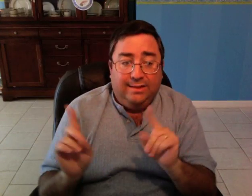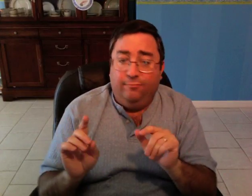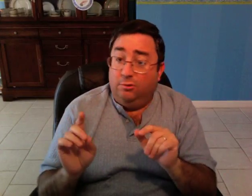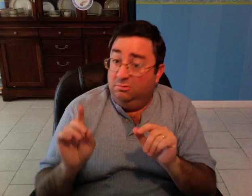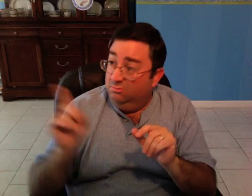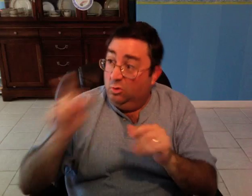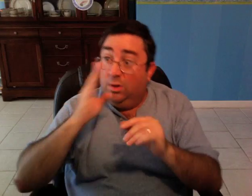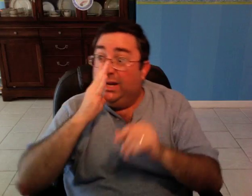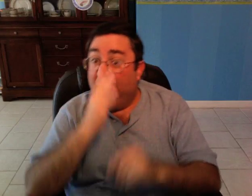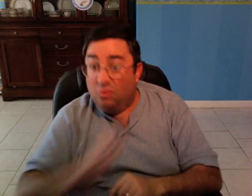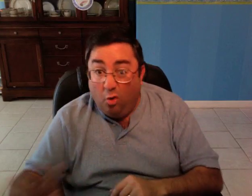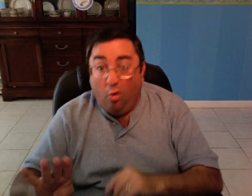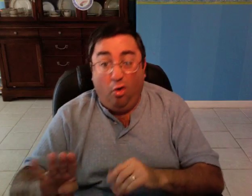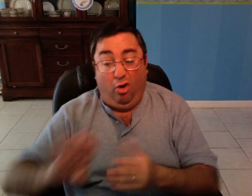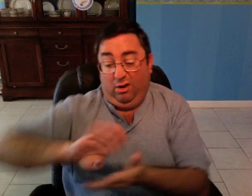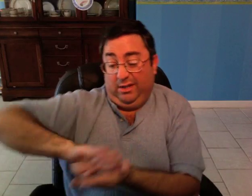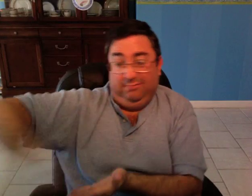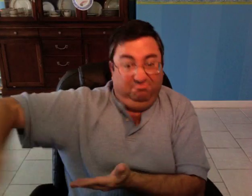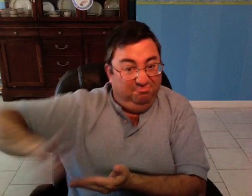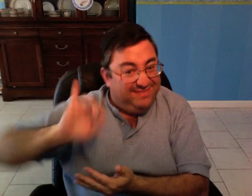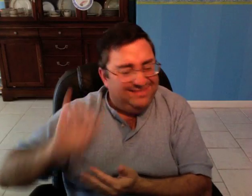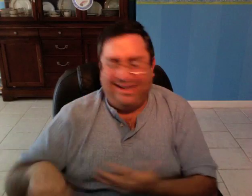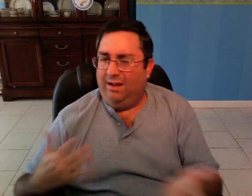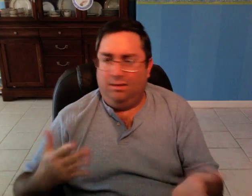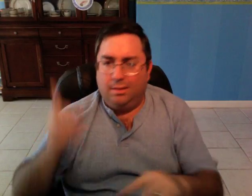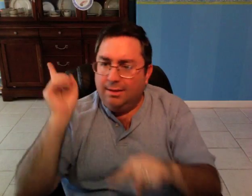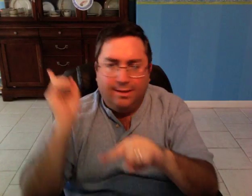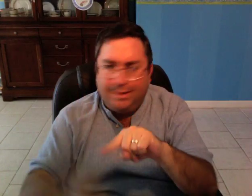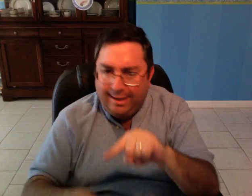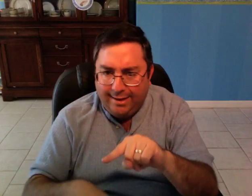You cannot ignore that basic difference.